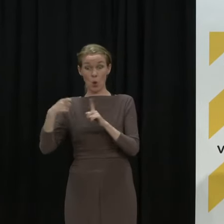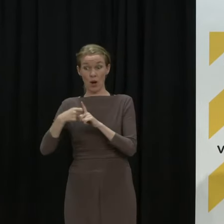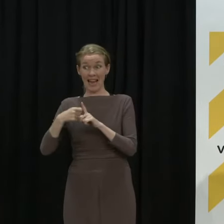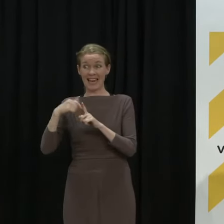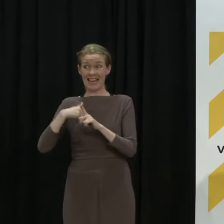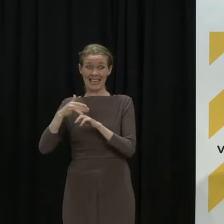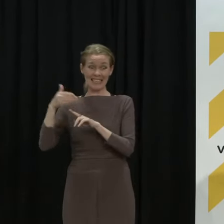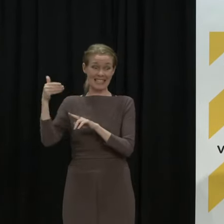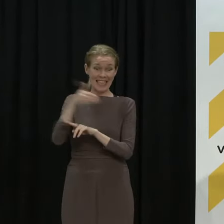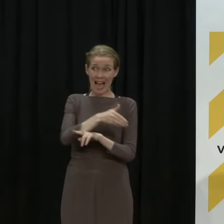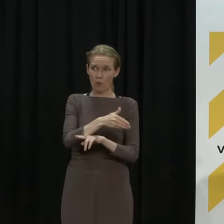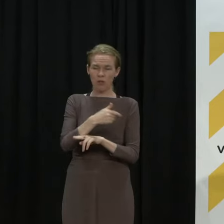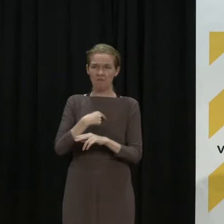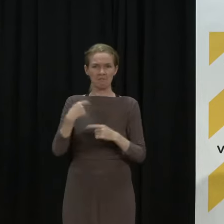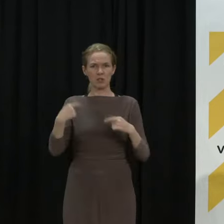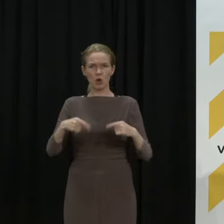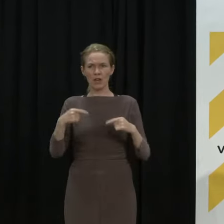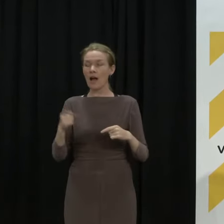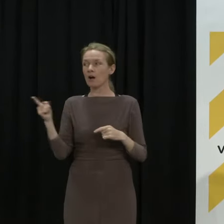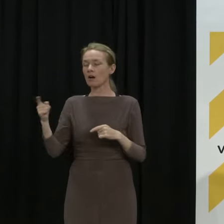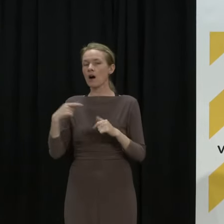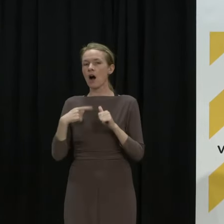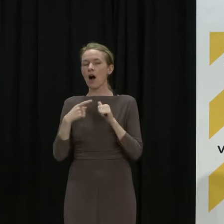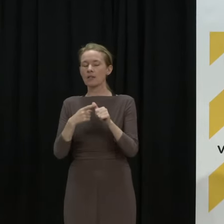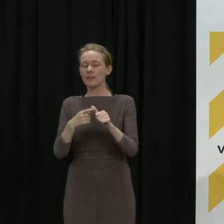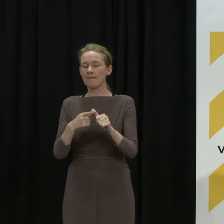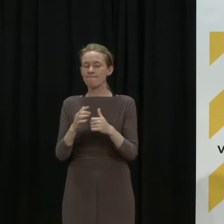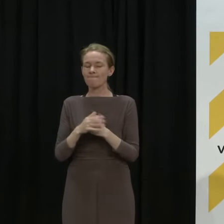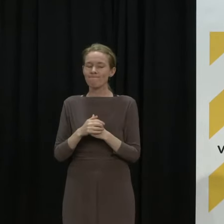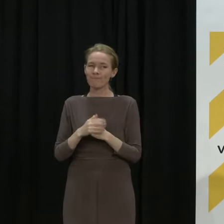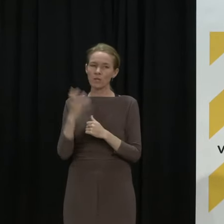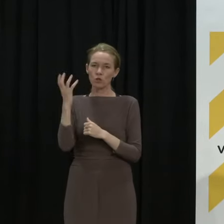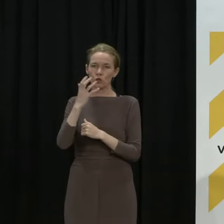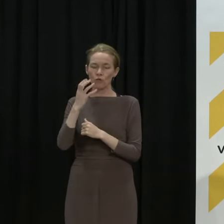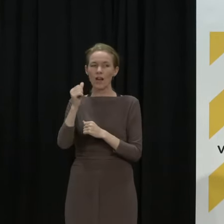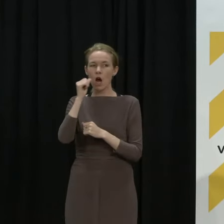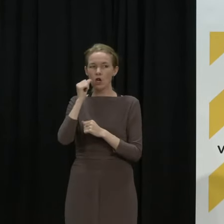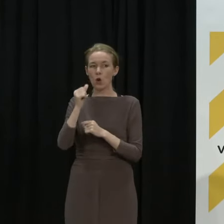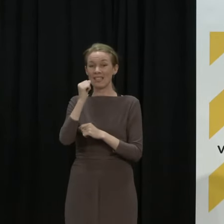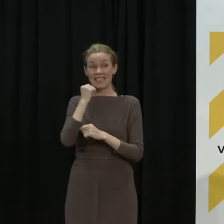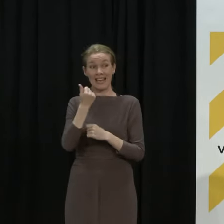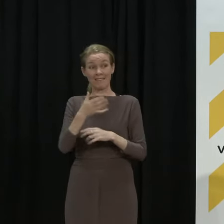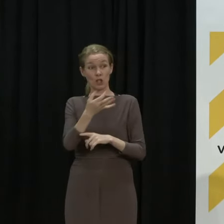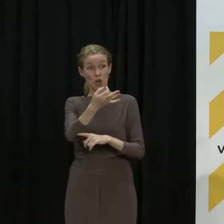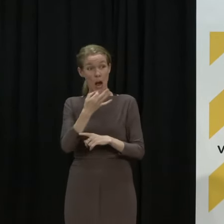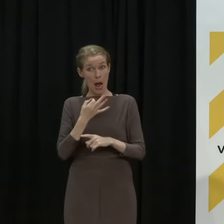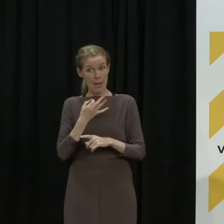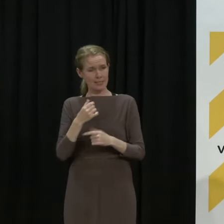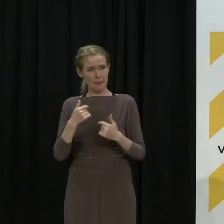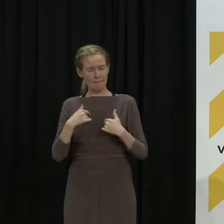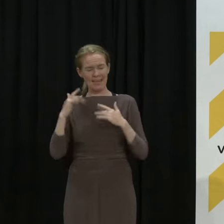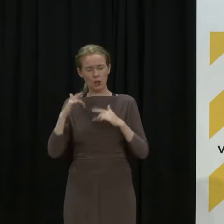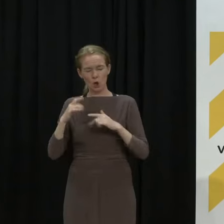Any update around a reason to allow parents to cross the border, we have had some people come to us saying that has been